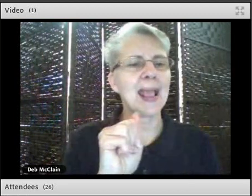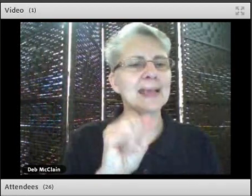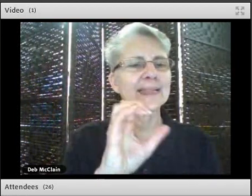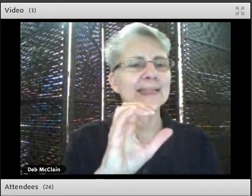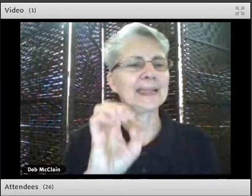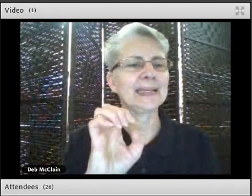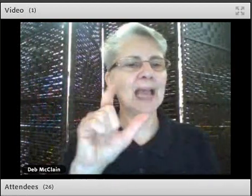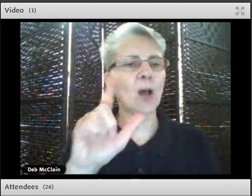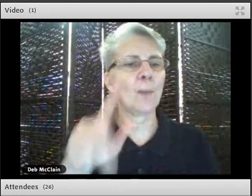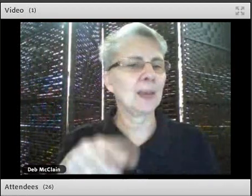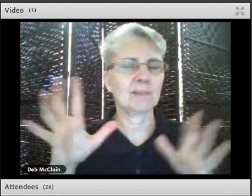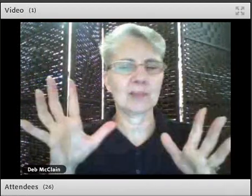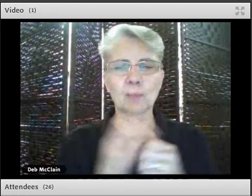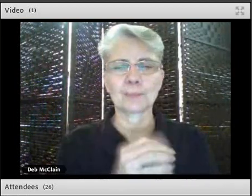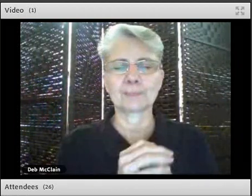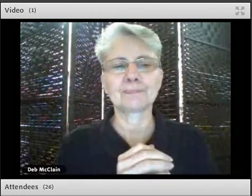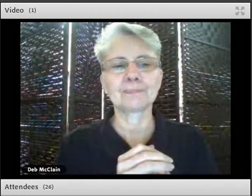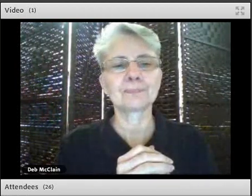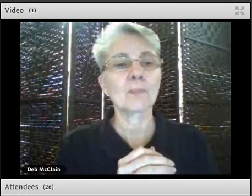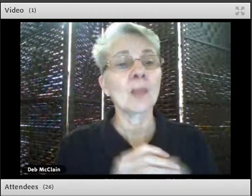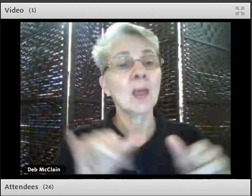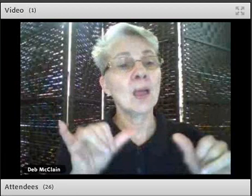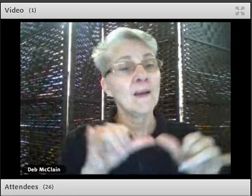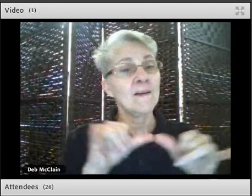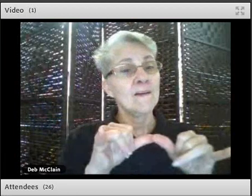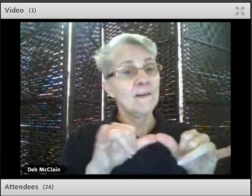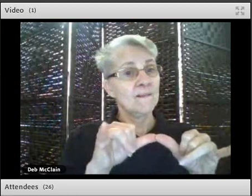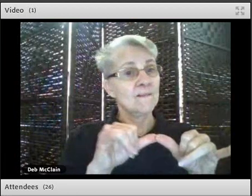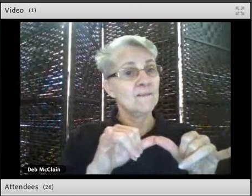Use KB in all caps, MB in all caps,